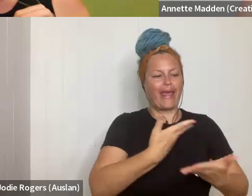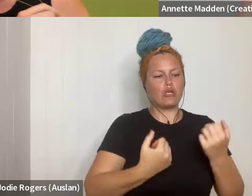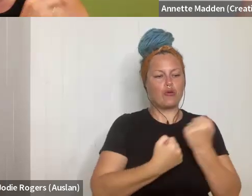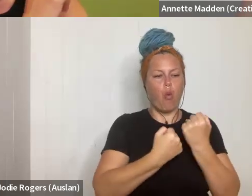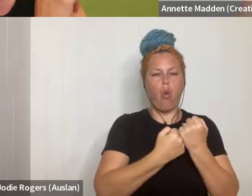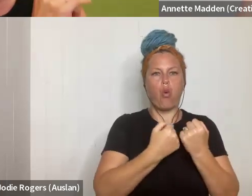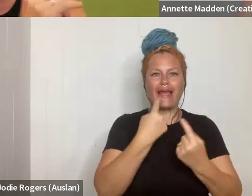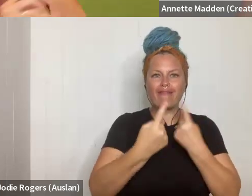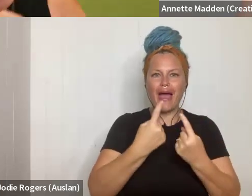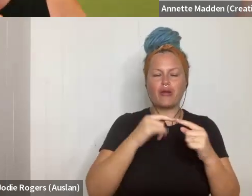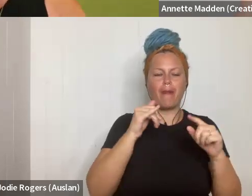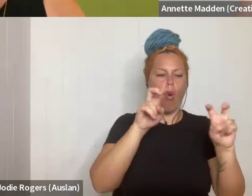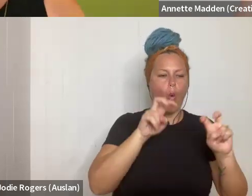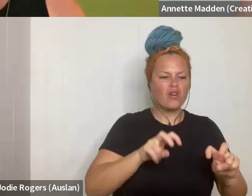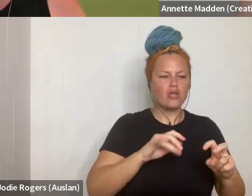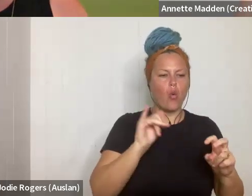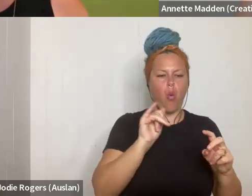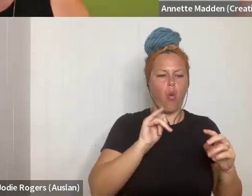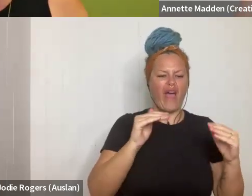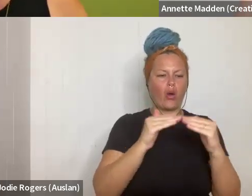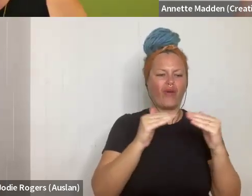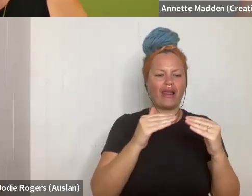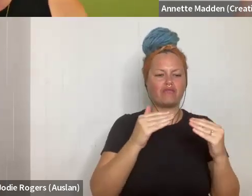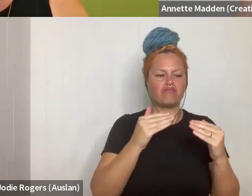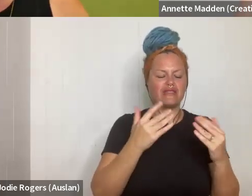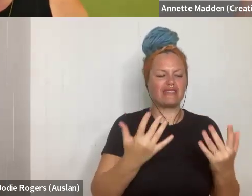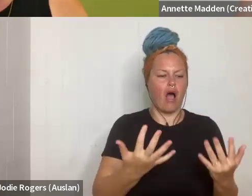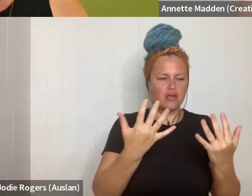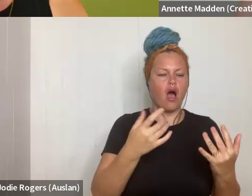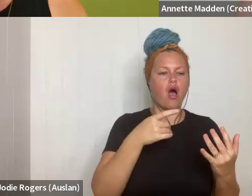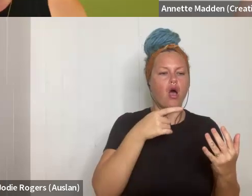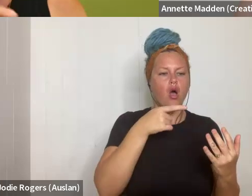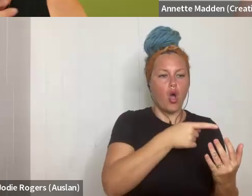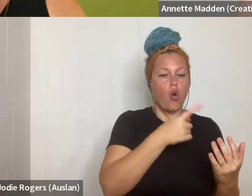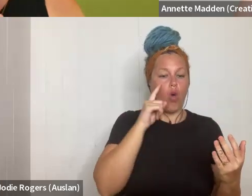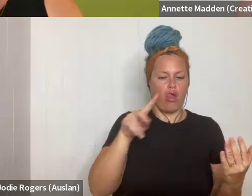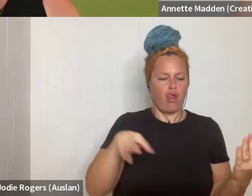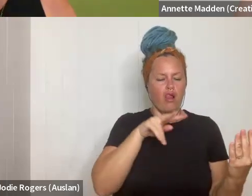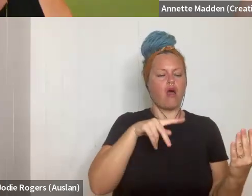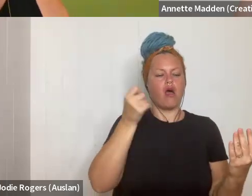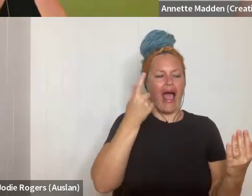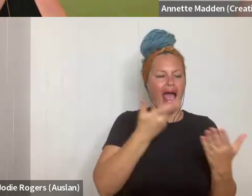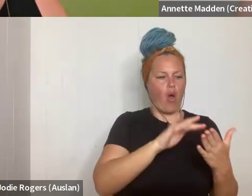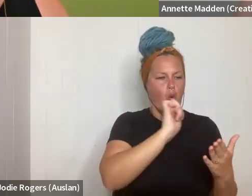if you tell us what you are, because we are not providing that support